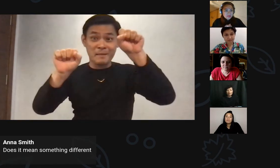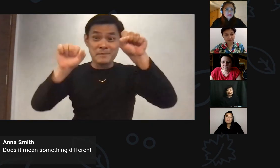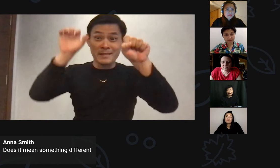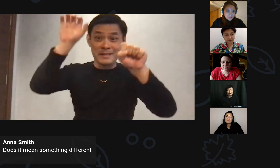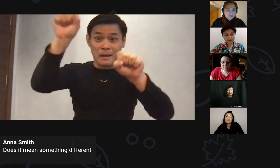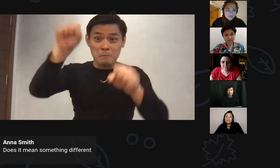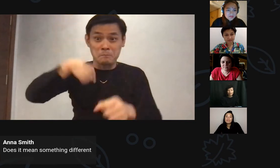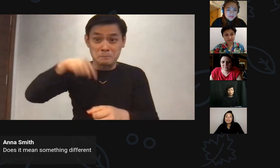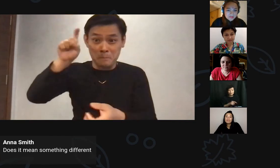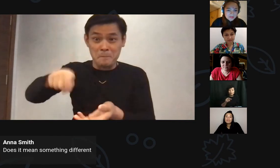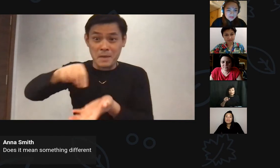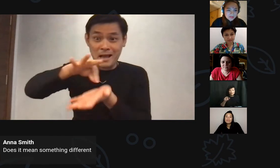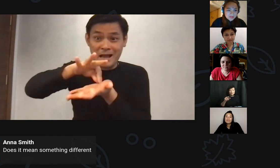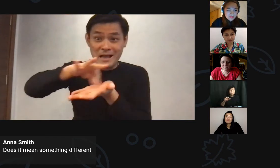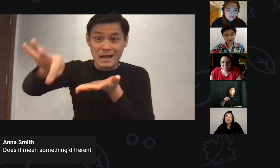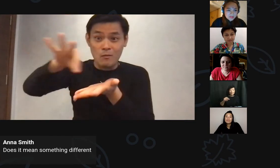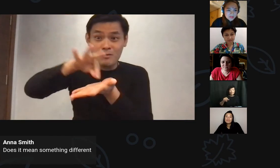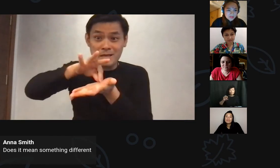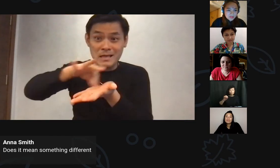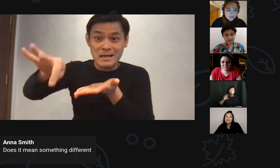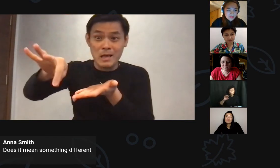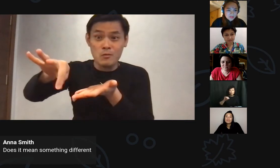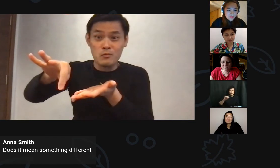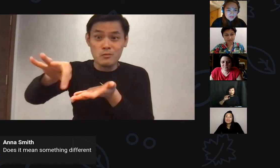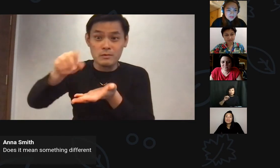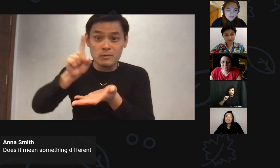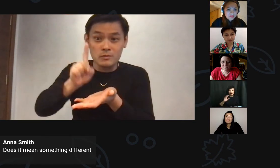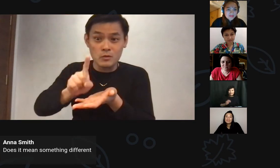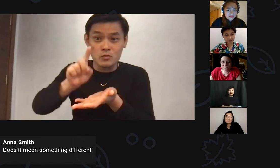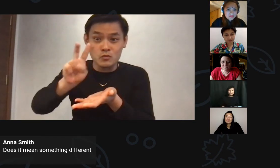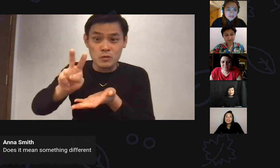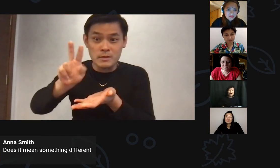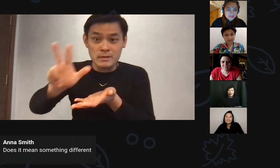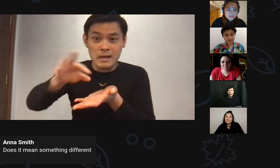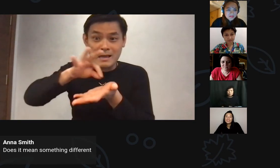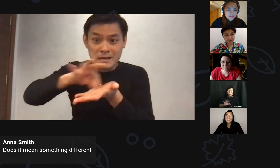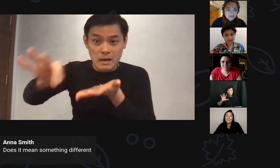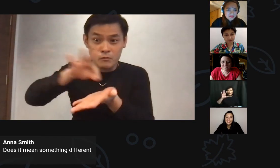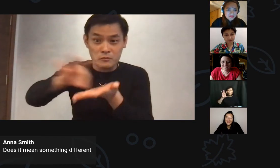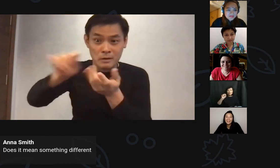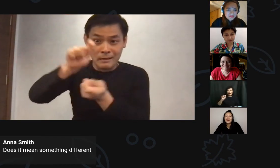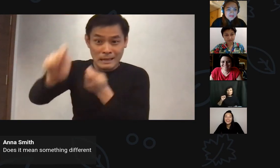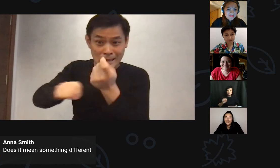For example, when I was using this sign like to count do I need to count how many times